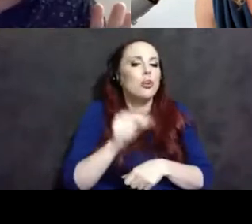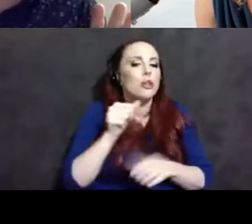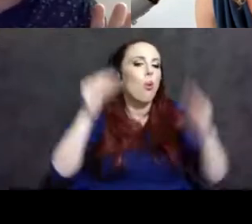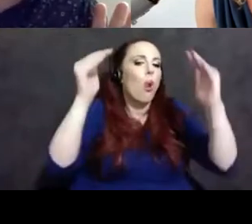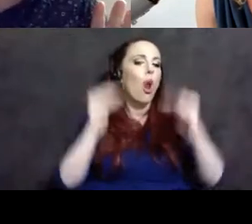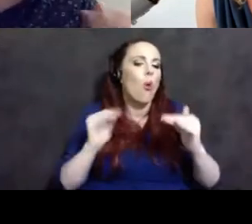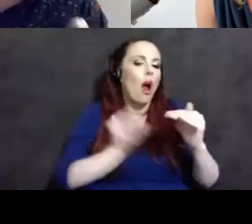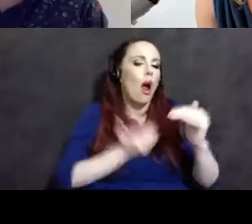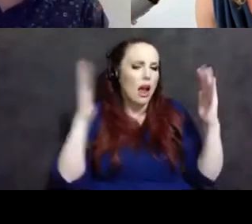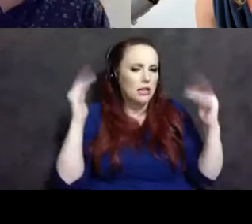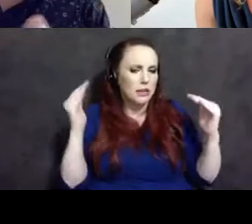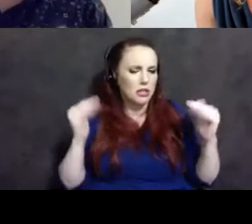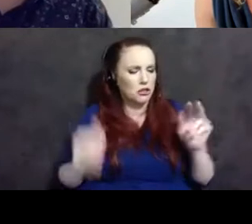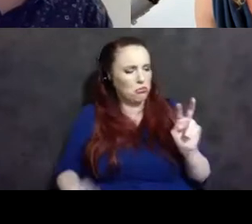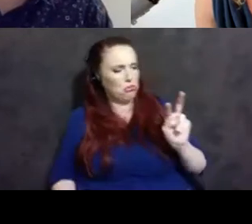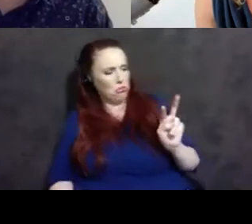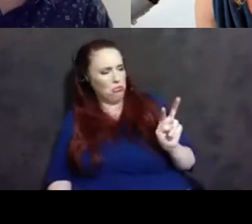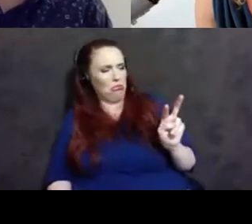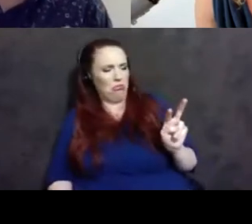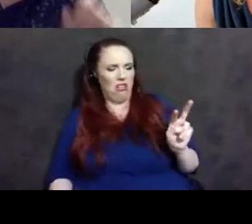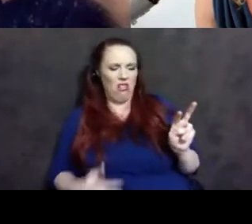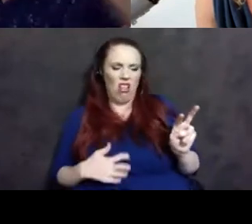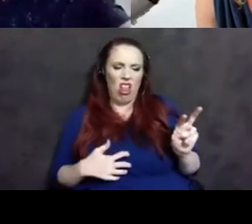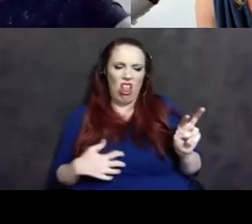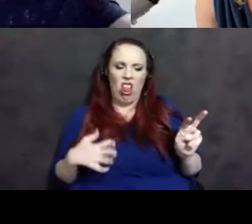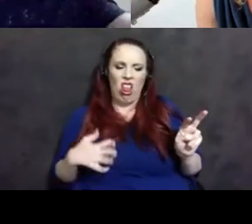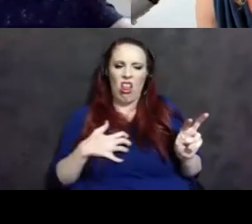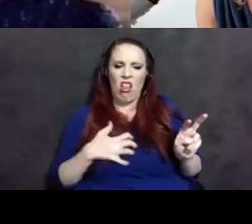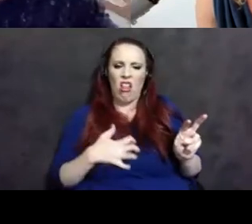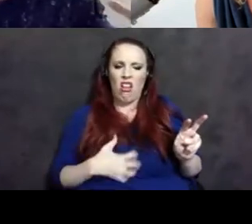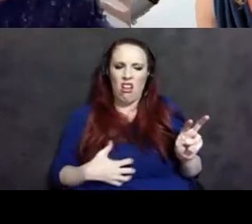And this for me is disgusting. We're still there.